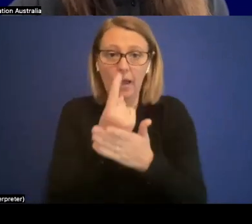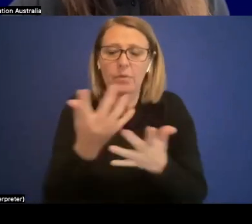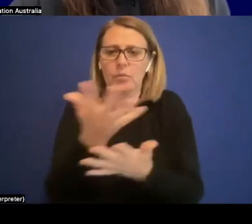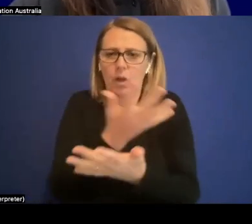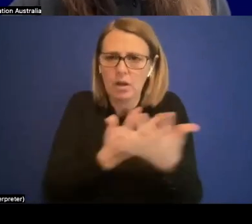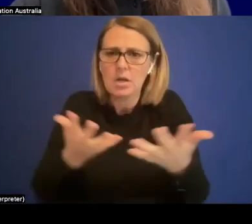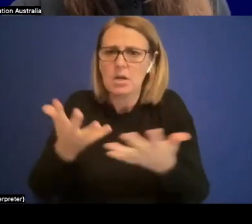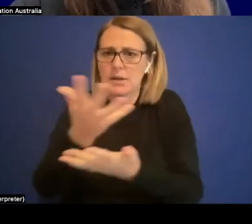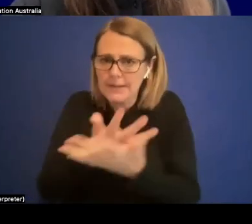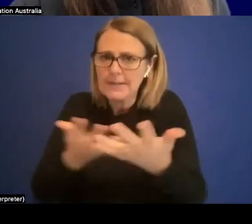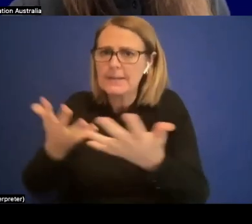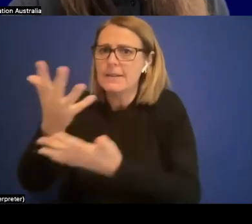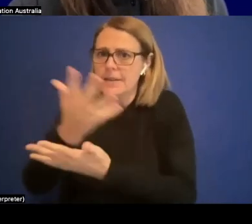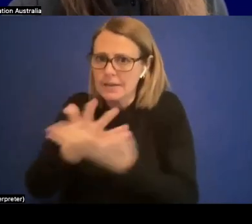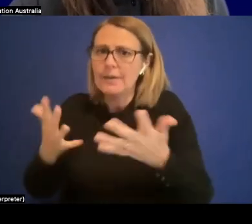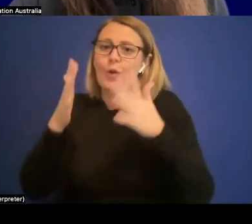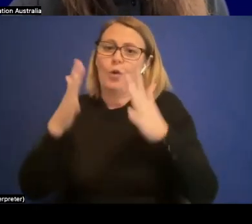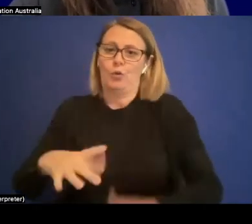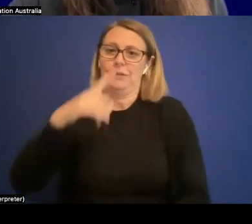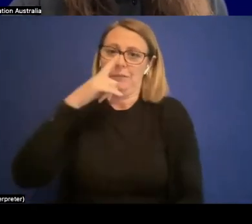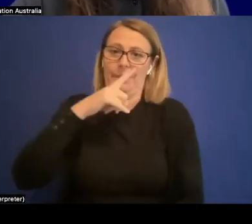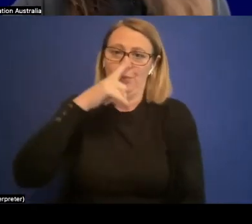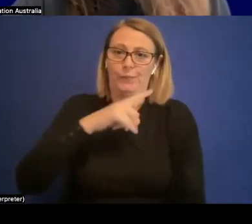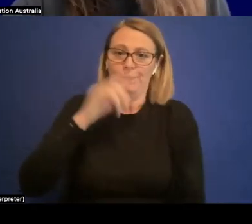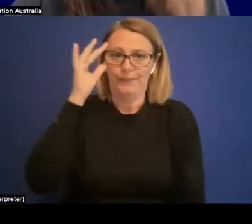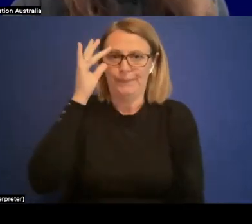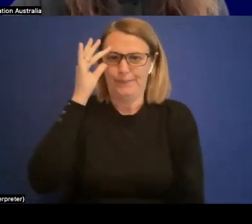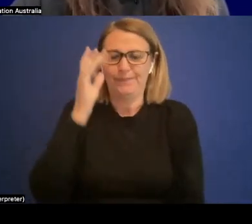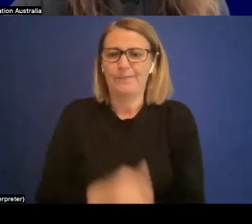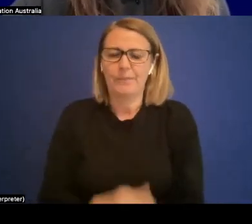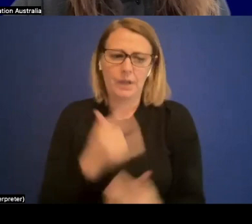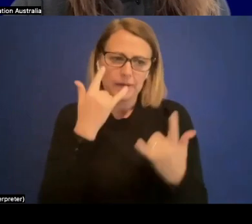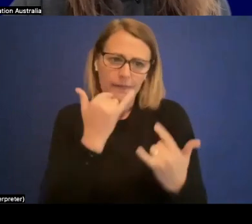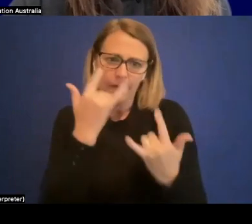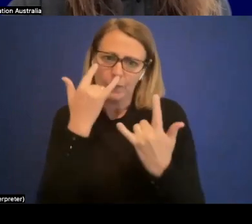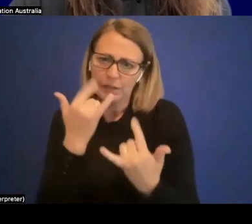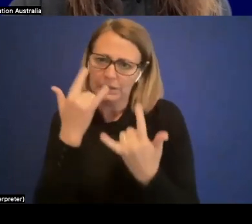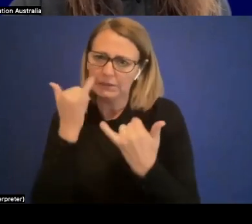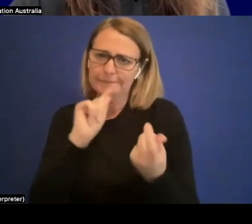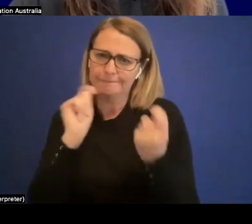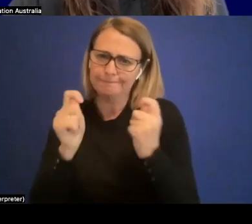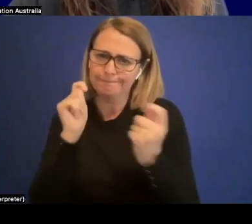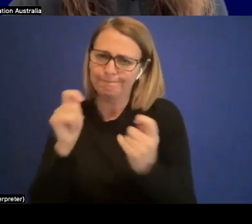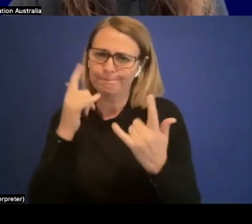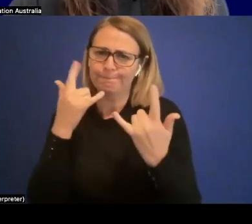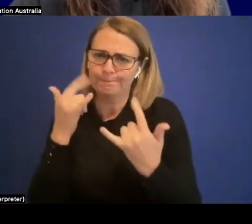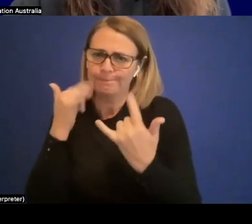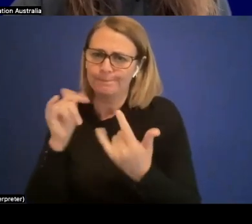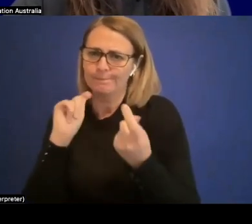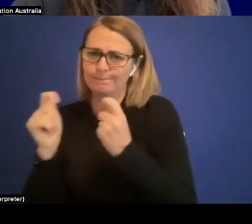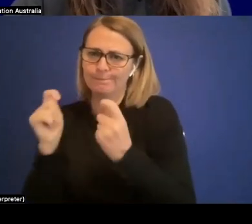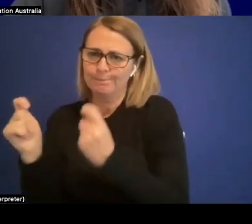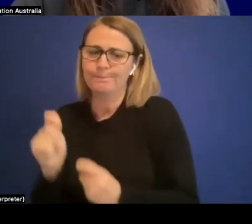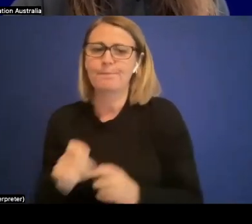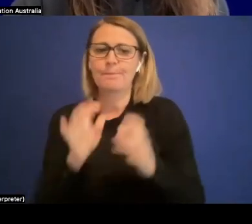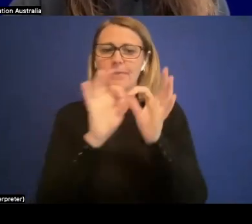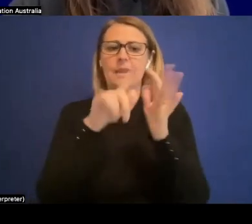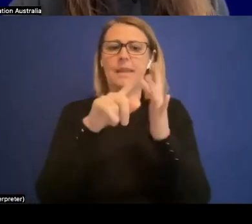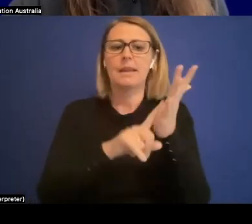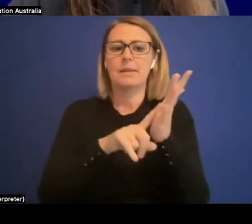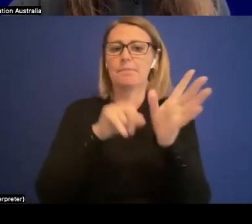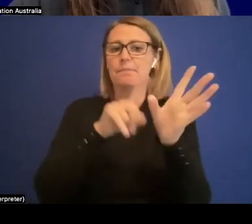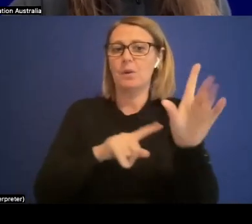with lots of people and re-evaluation. Billy also needs people who communicate